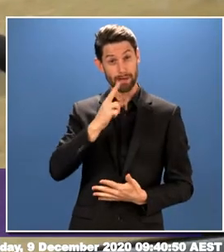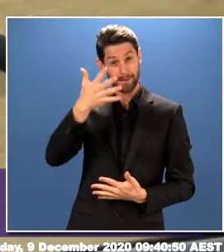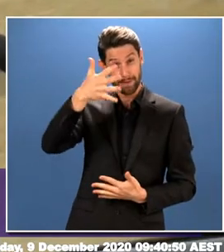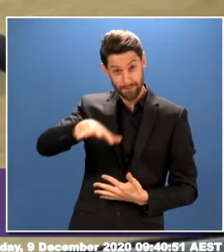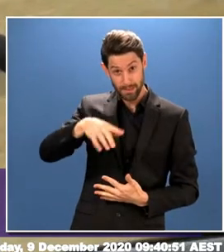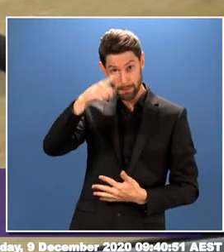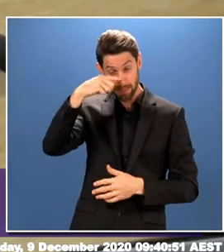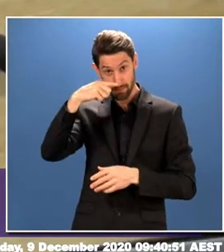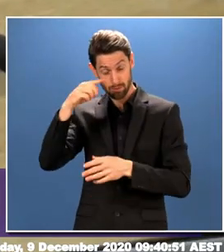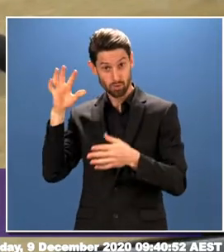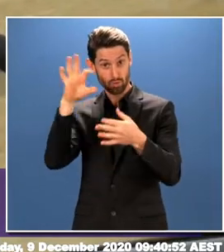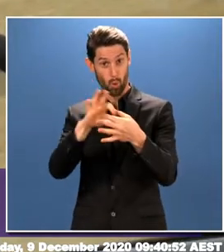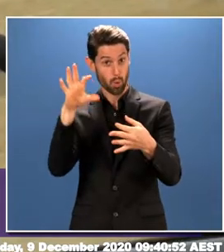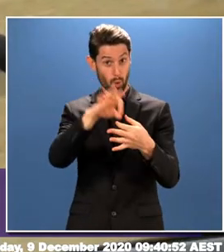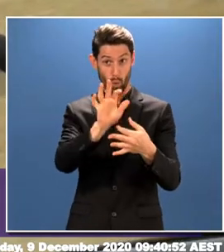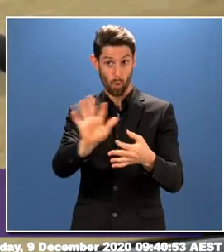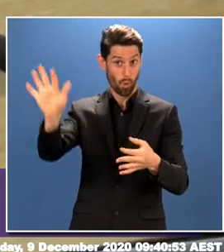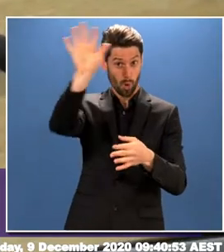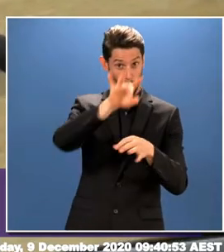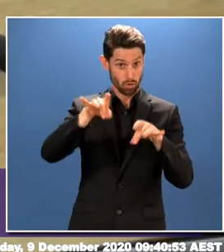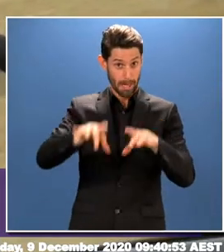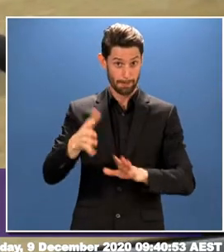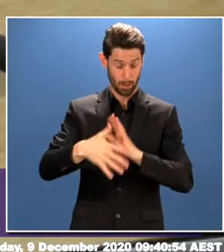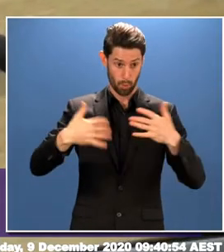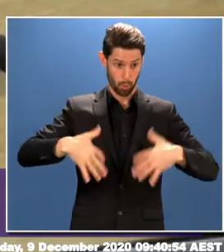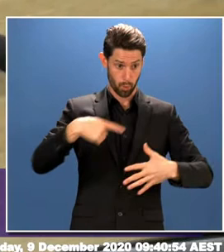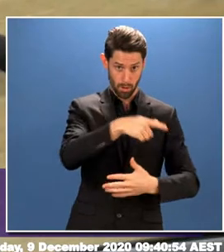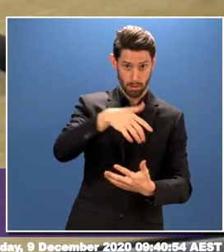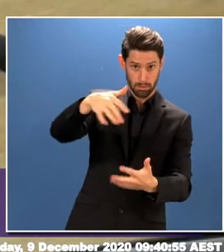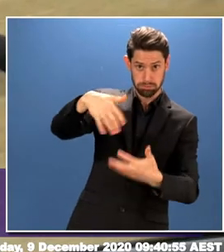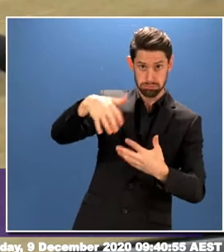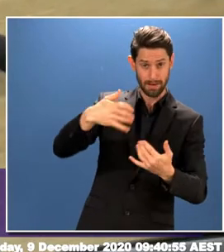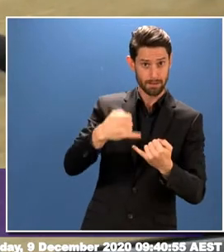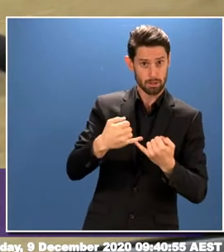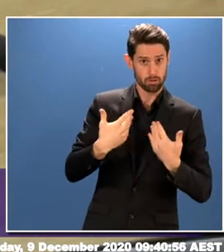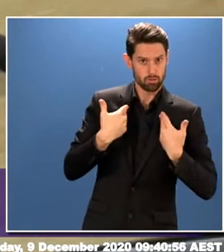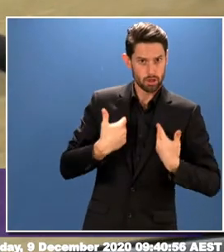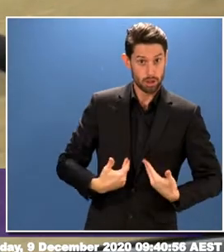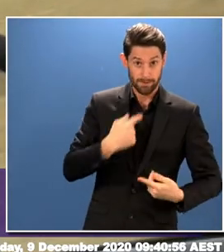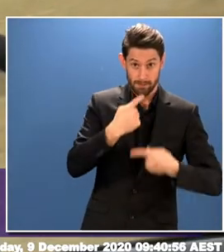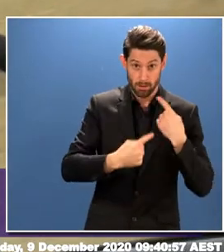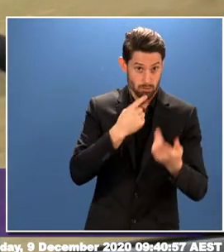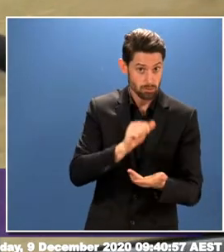Australia must have presented an incredible amount of data and quotes from fellow participants?